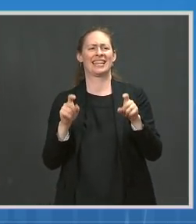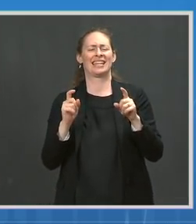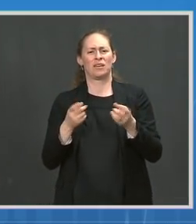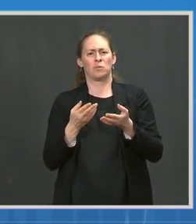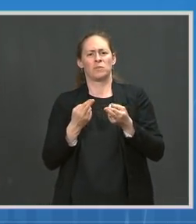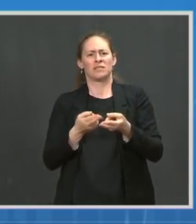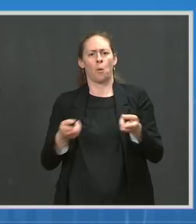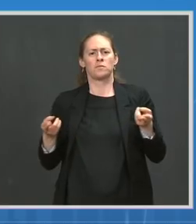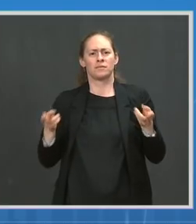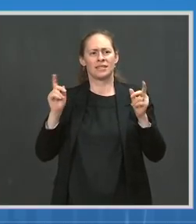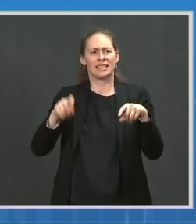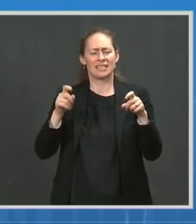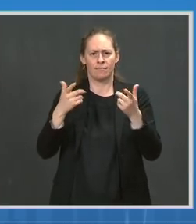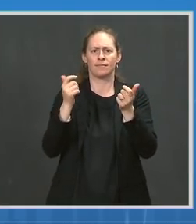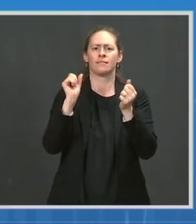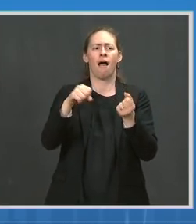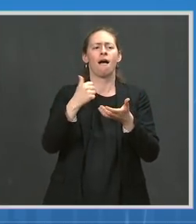and care for patients with COVID-19.